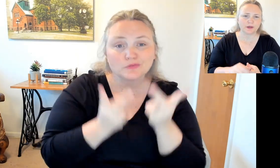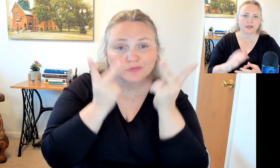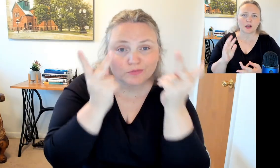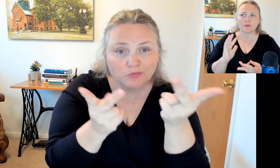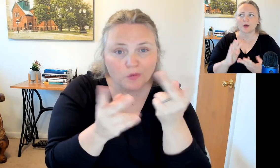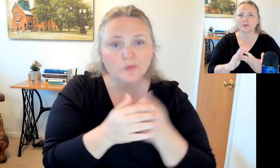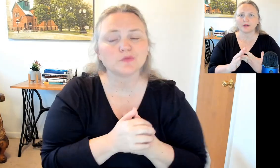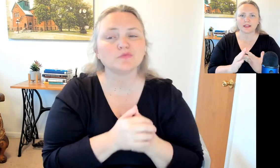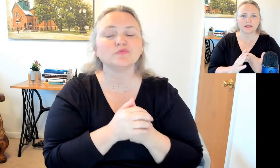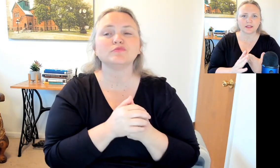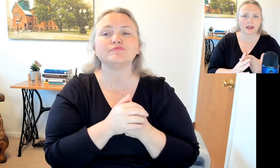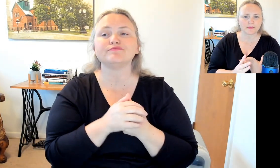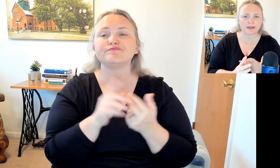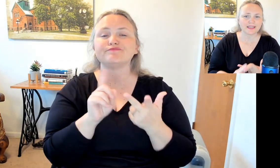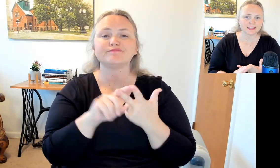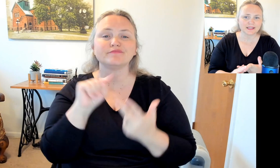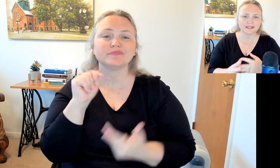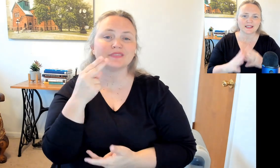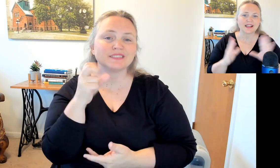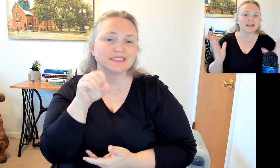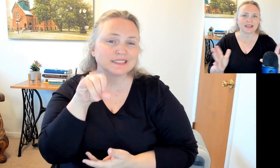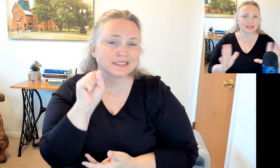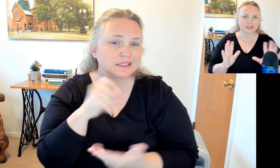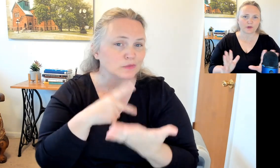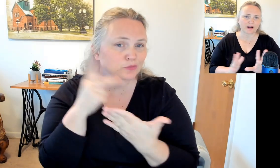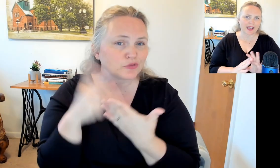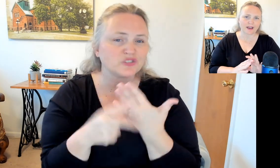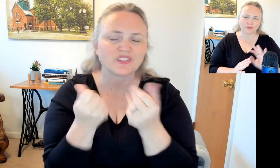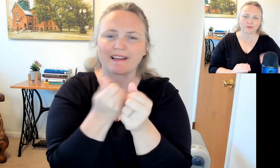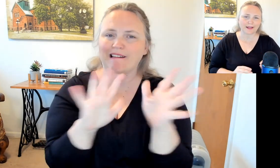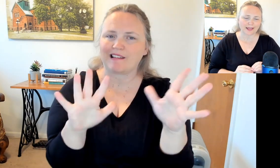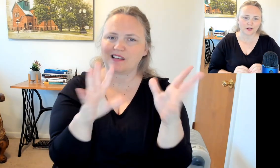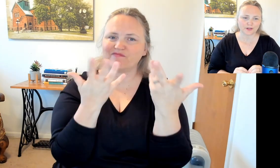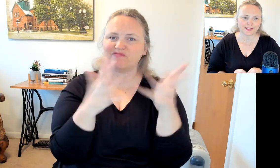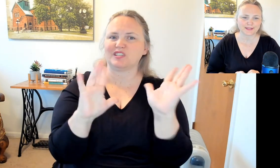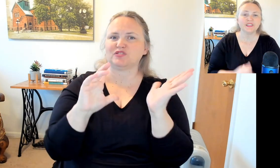you had to come up with, a thesis, anything that you already have. Write that on your list.